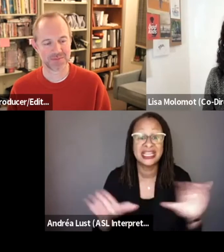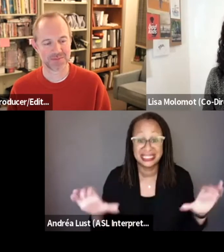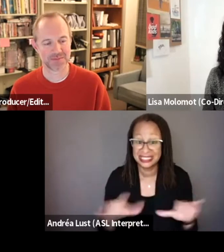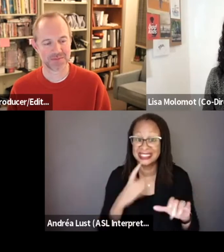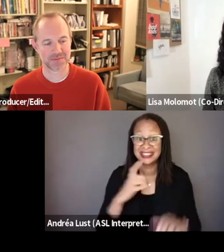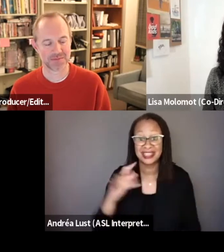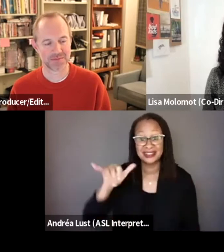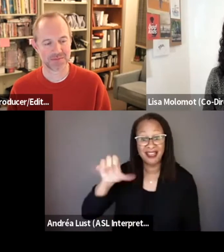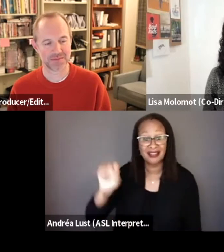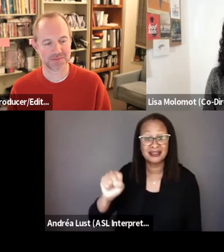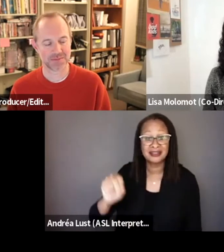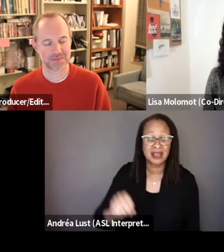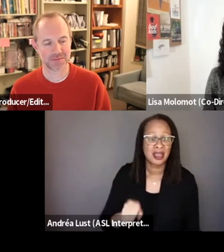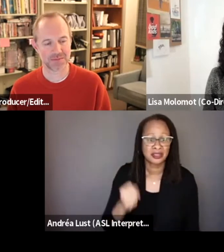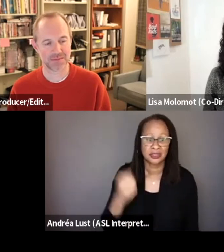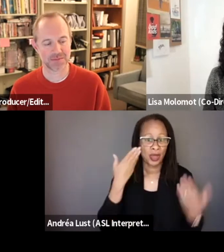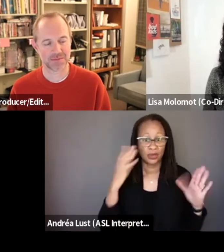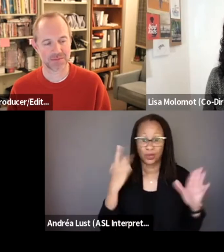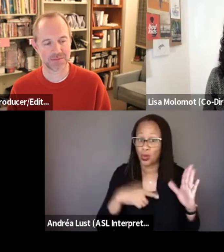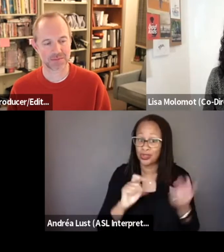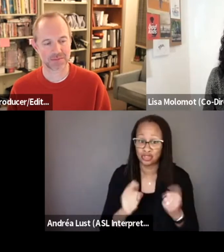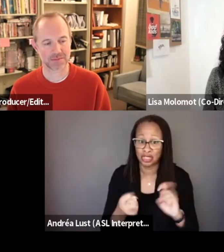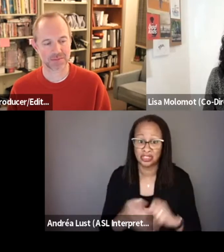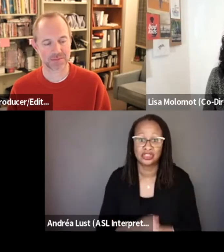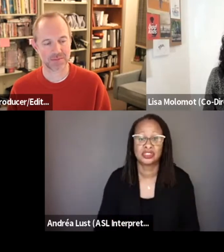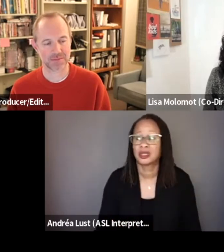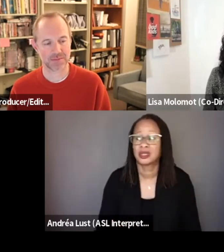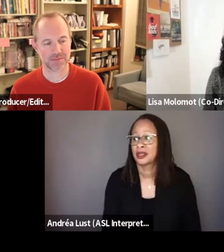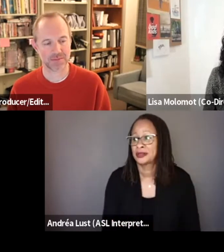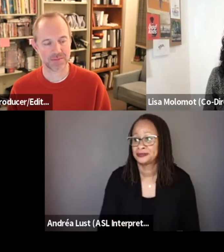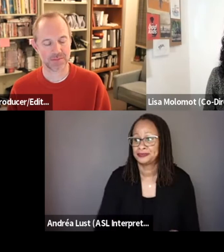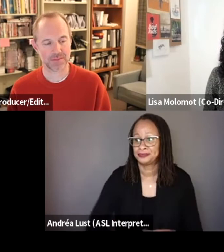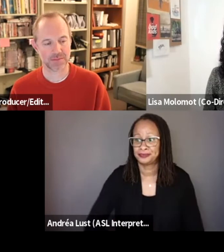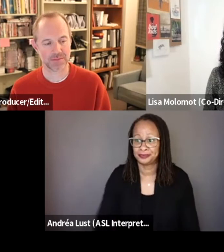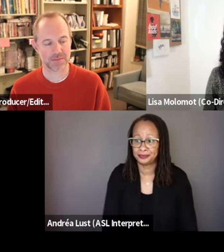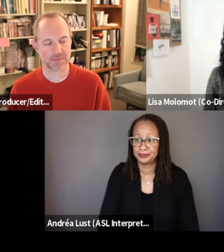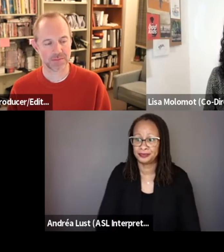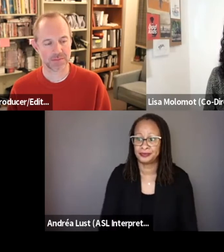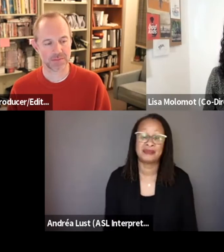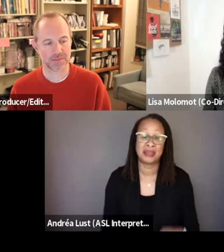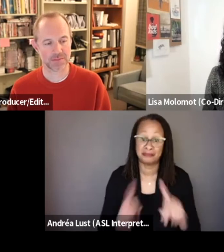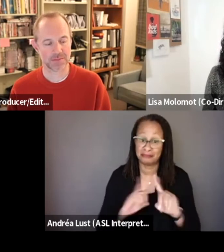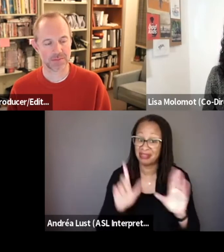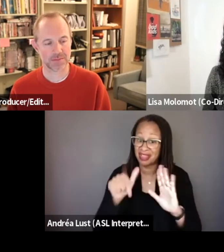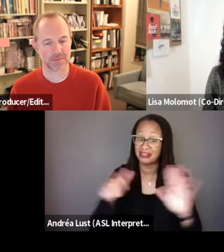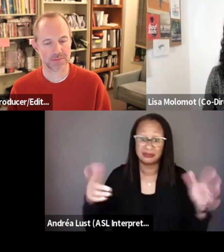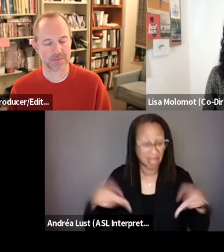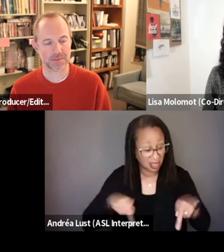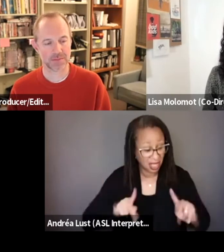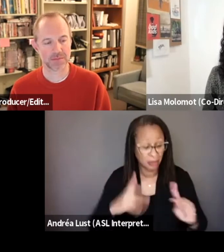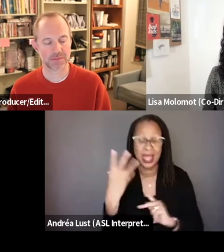so I don't know what changed, but eventually he let us go out with them.